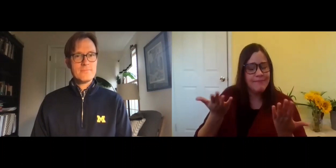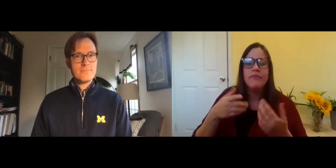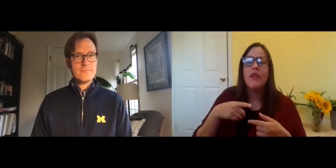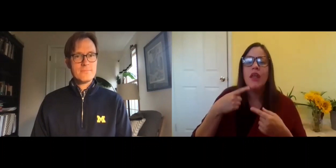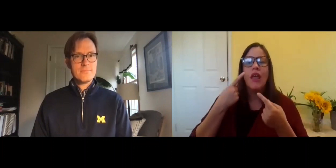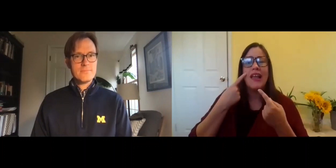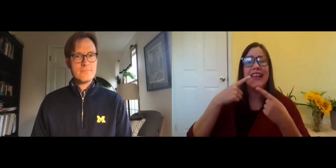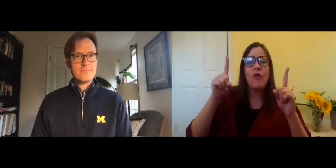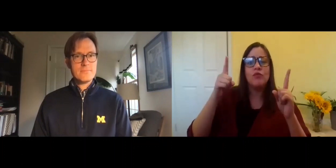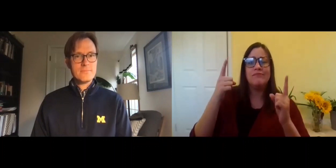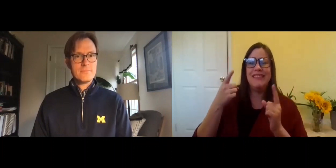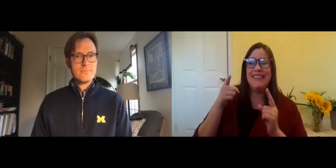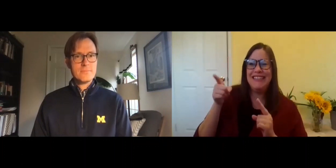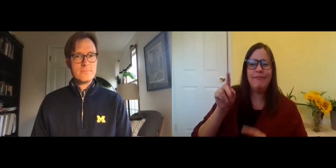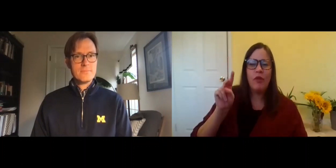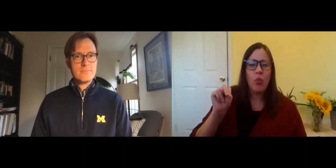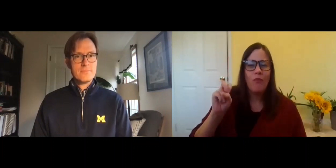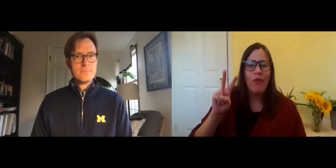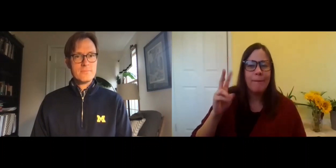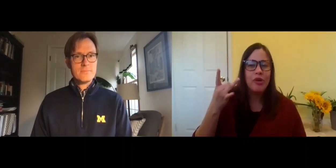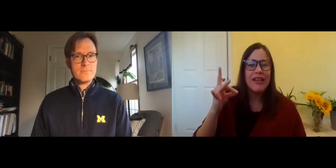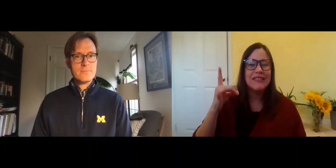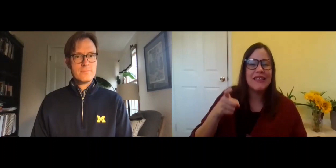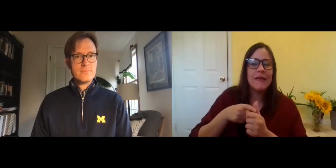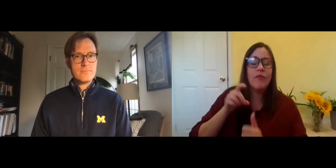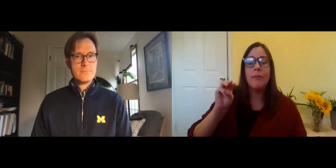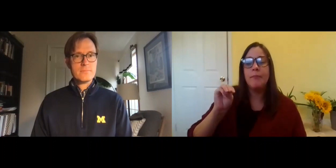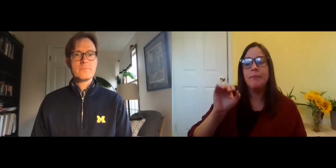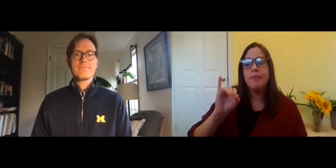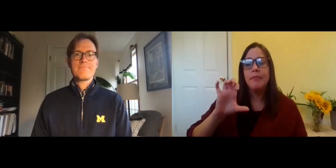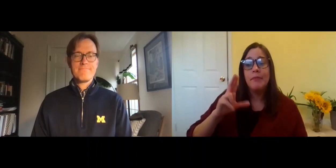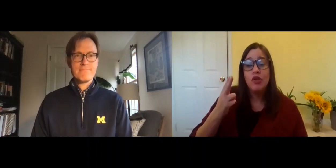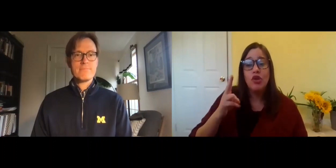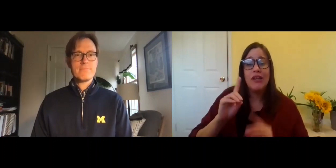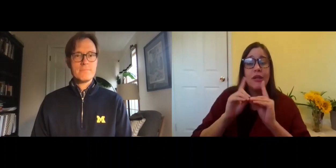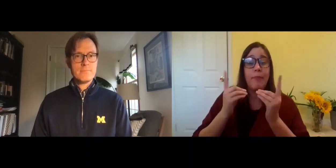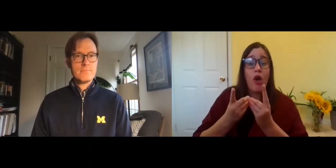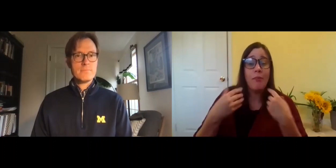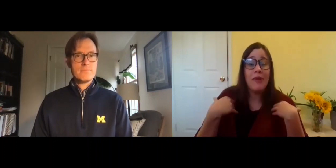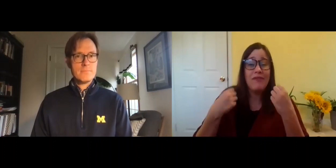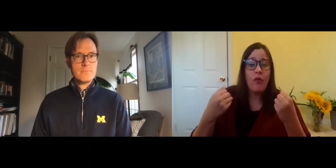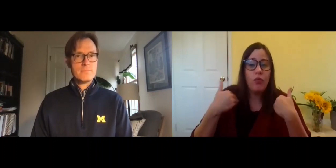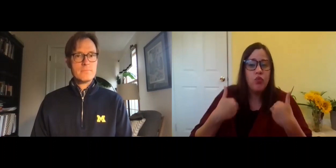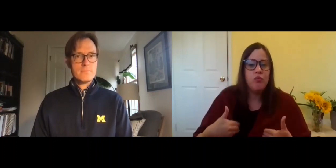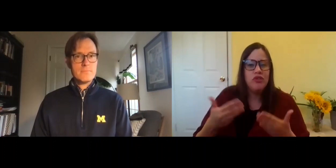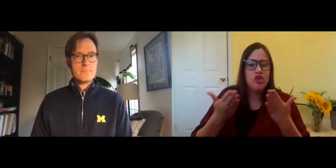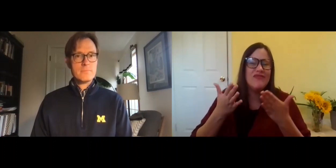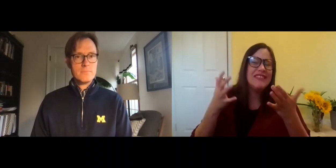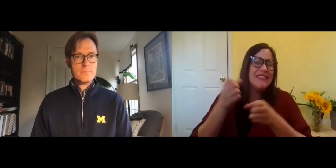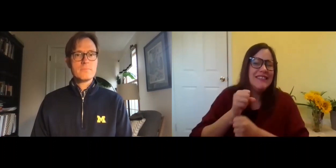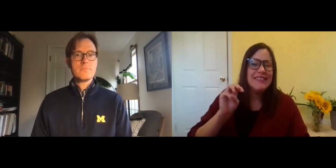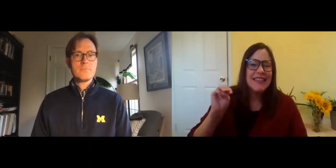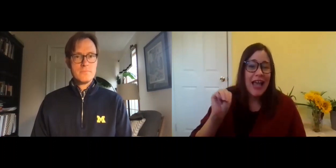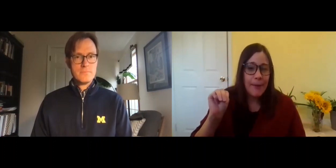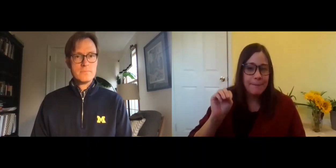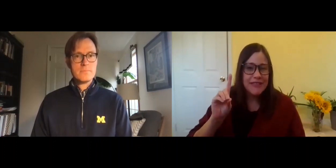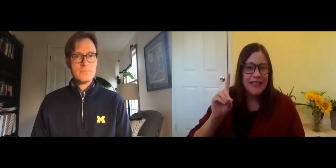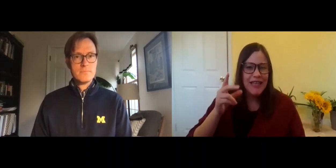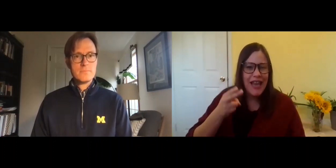We're here today because on November 18, the Michigan Department of Health and Human Services